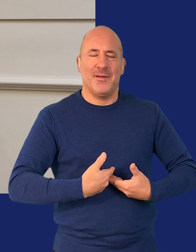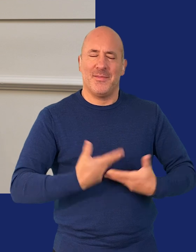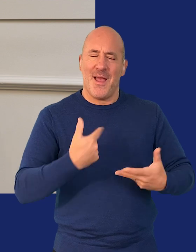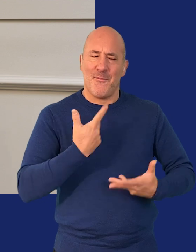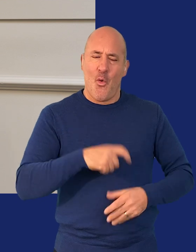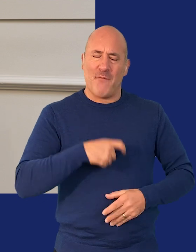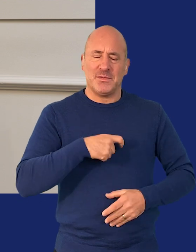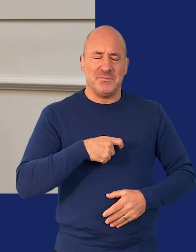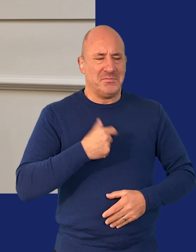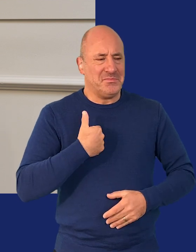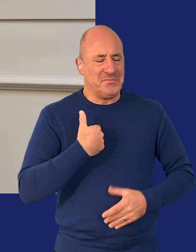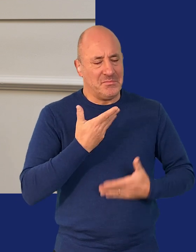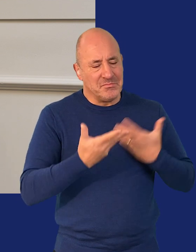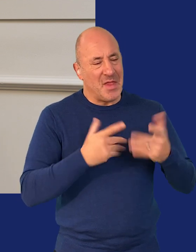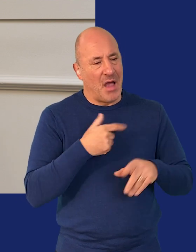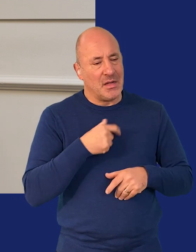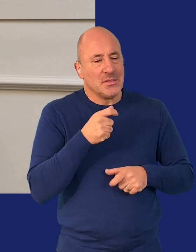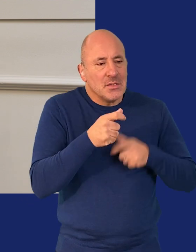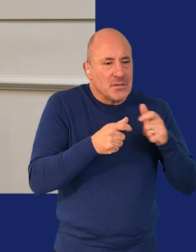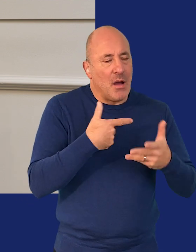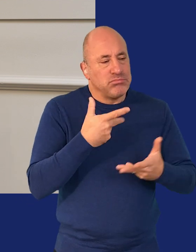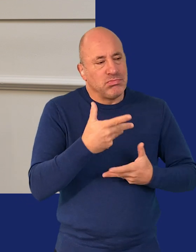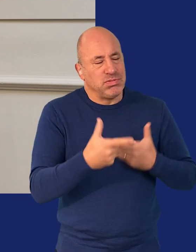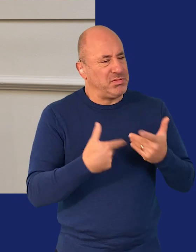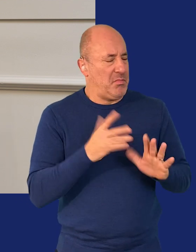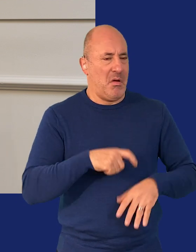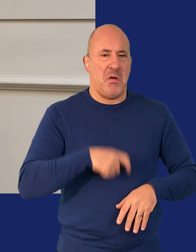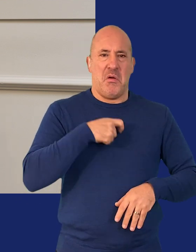to act like my authentic person.